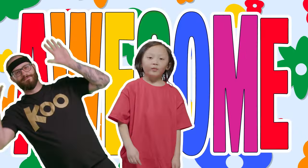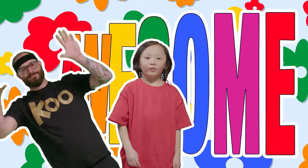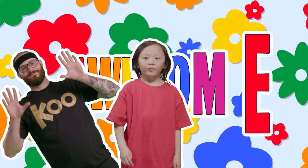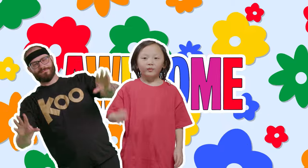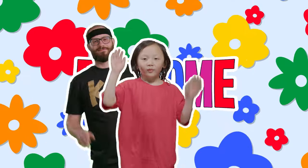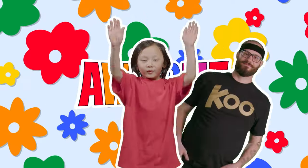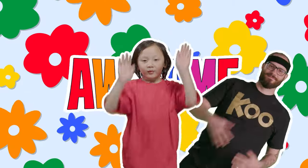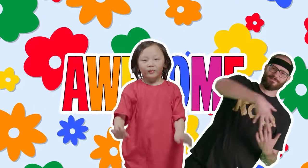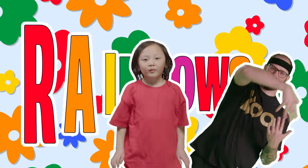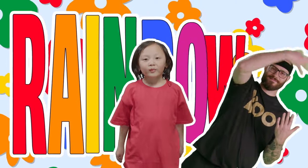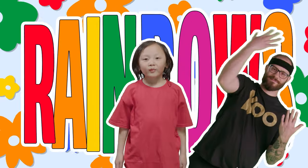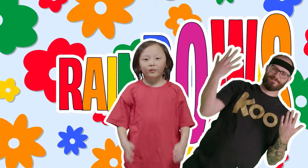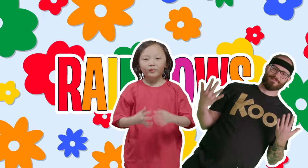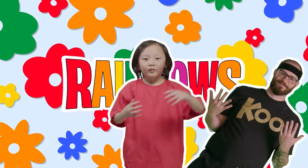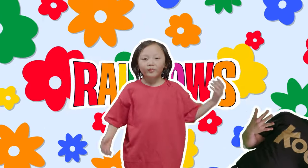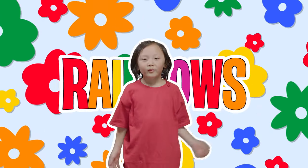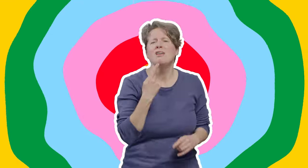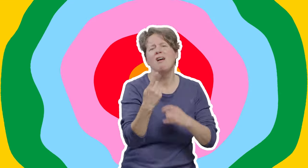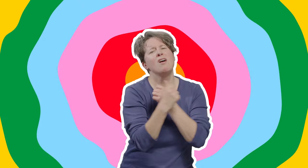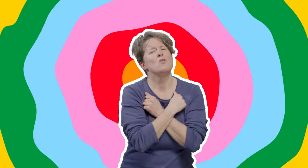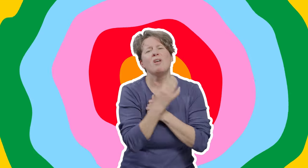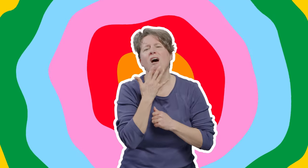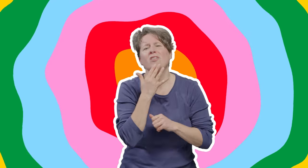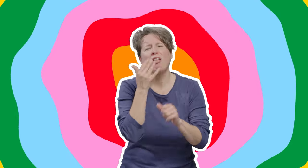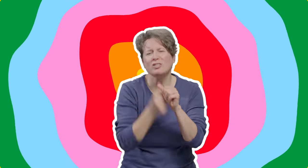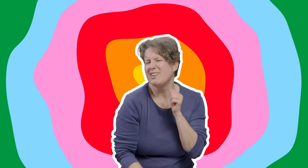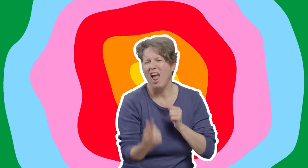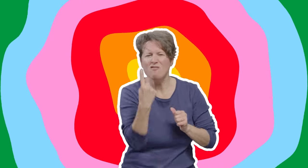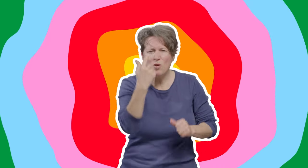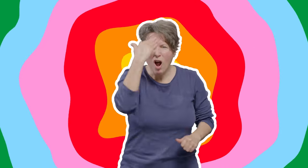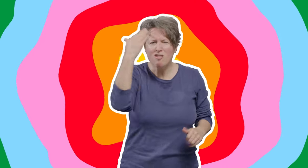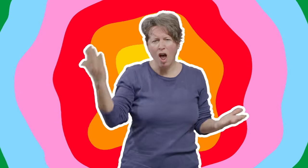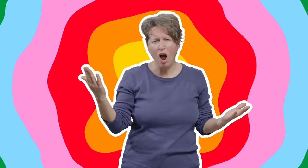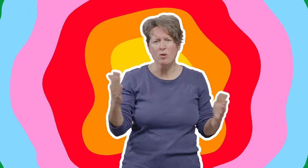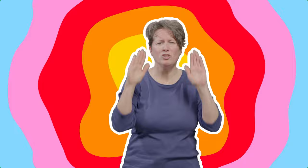Awesome (Awesome) Rainbows (Rainbows) We love colors and everyone knows